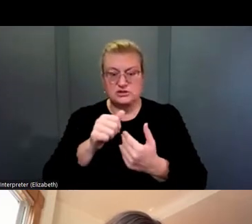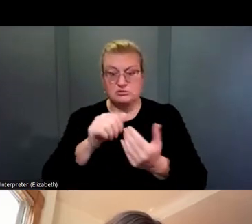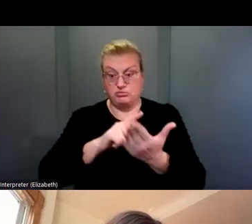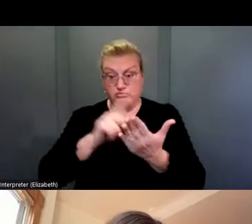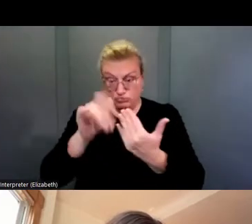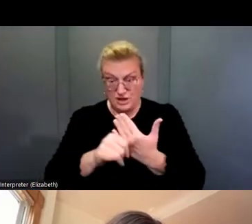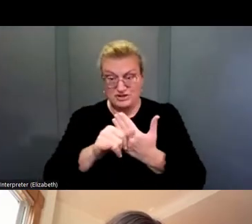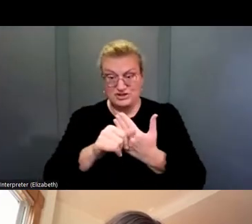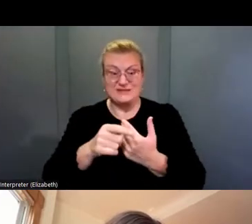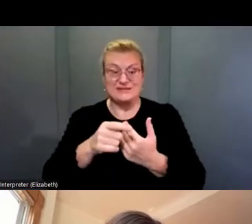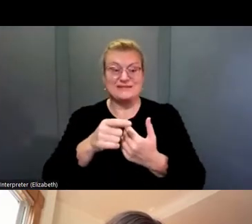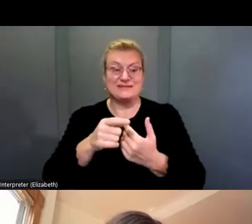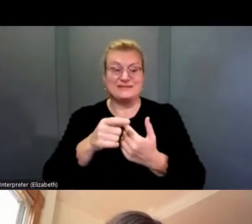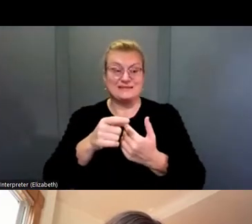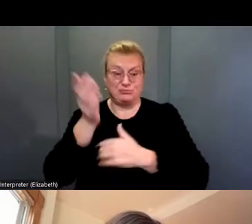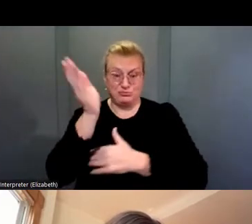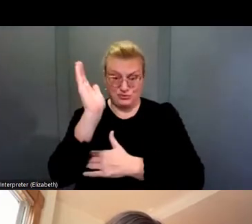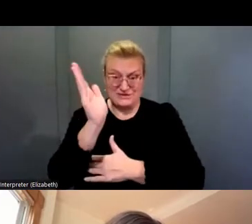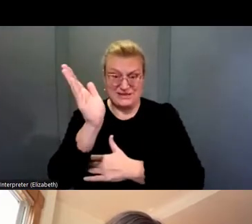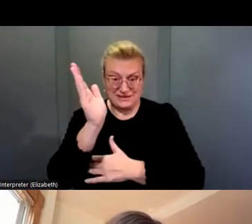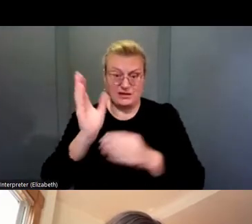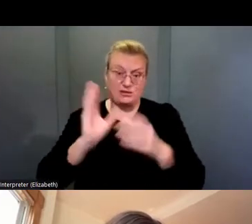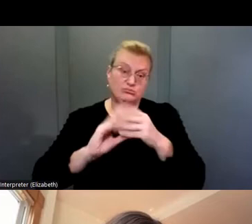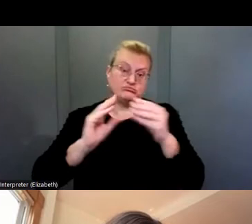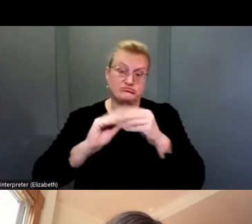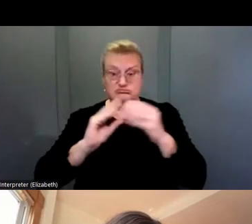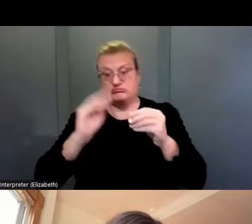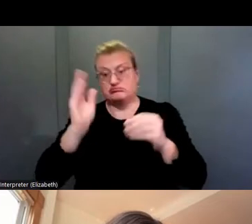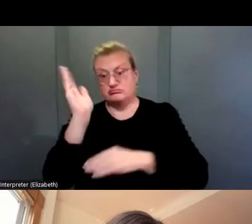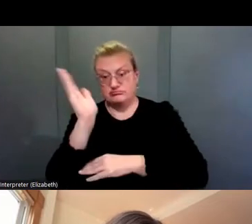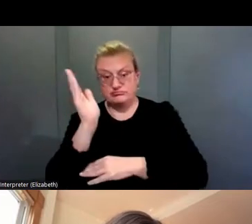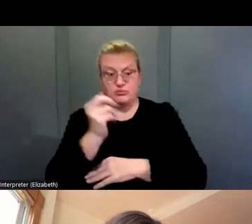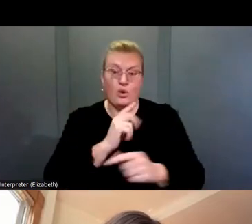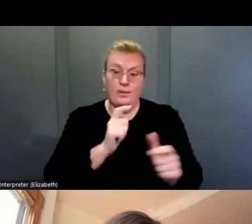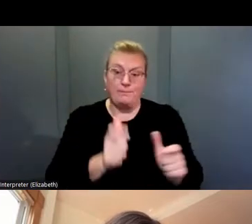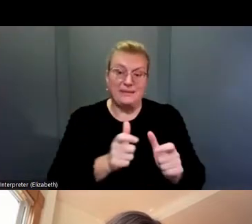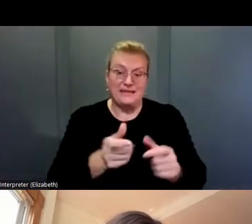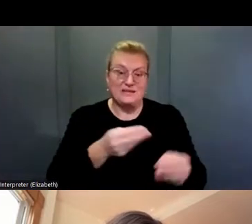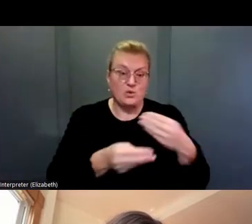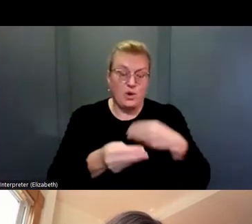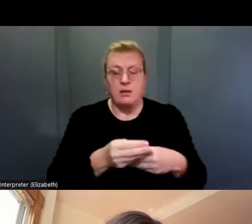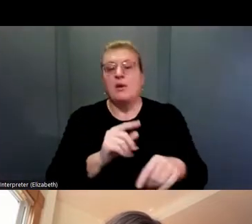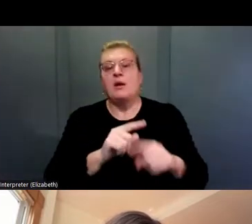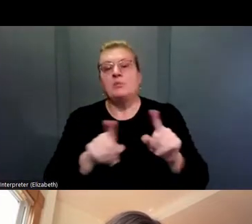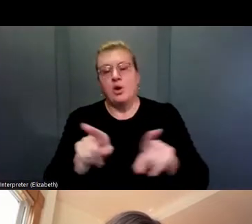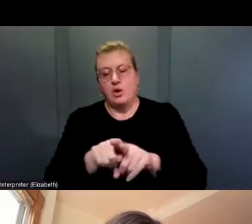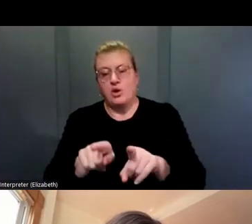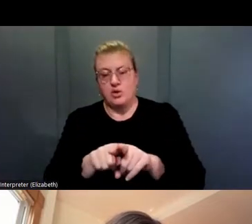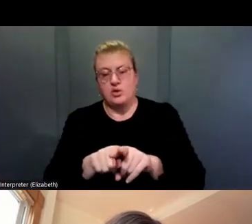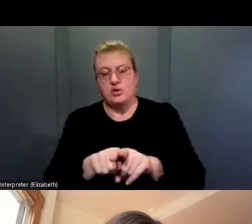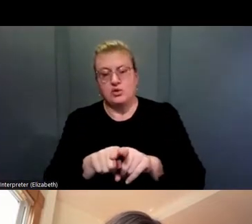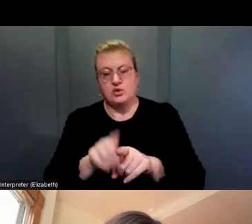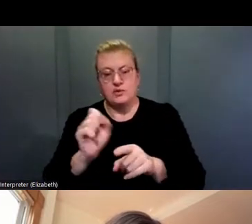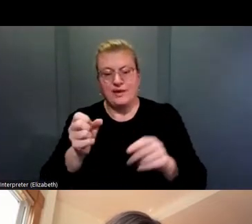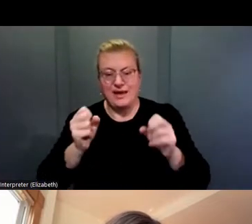in the project presentations or even the Mini Swaps, but also that opportunity to talk to colleagues